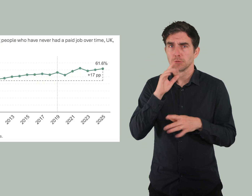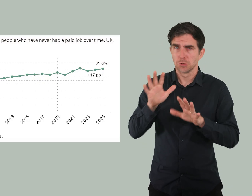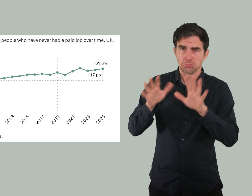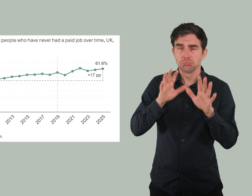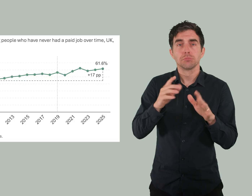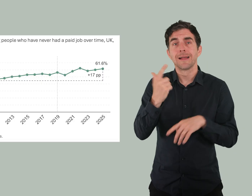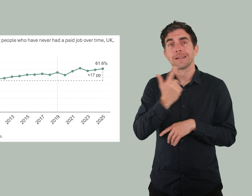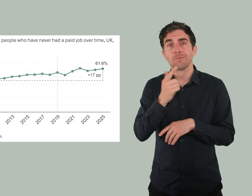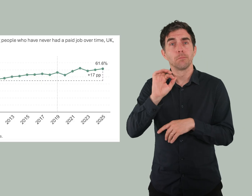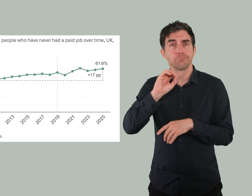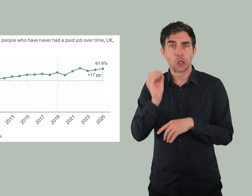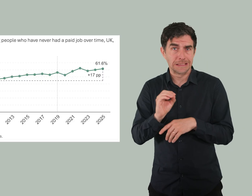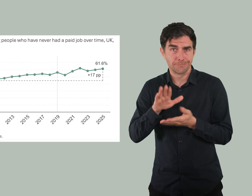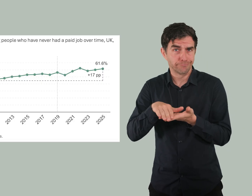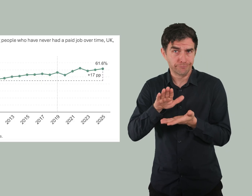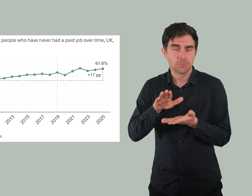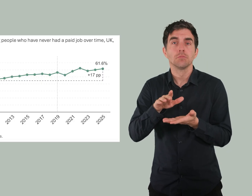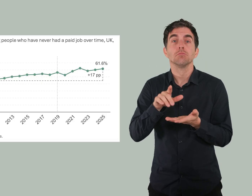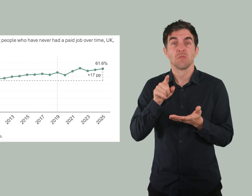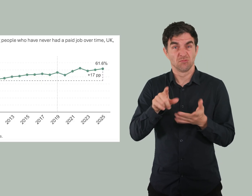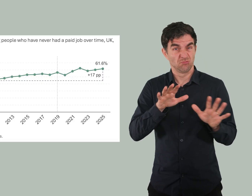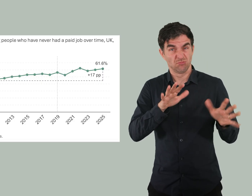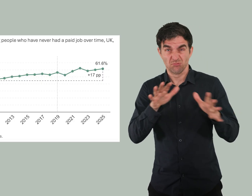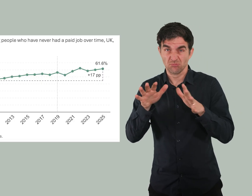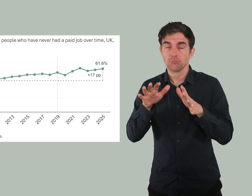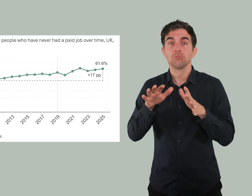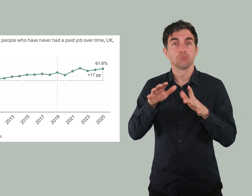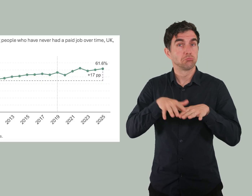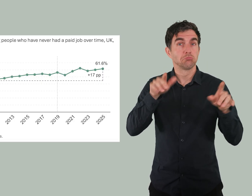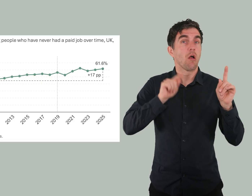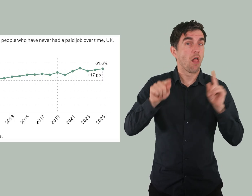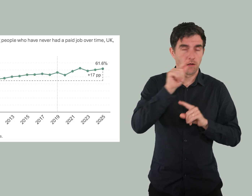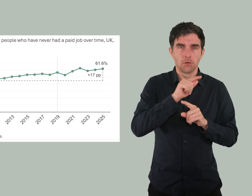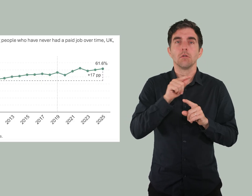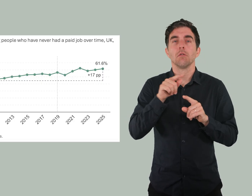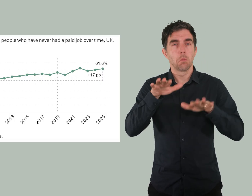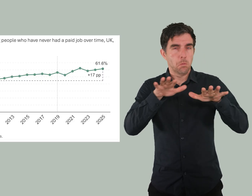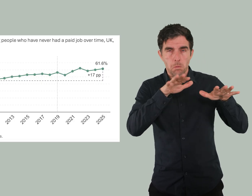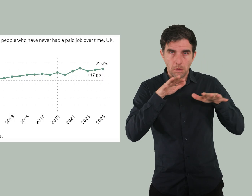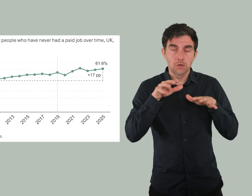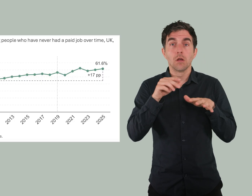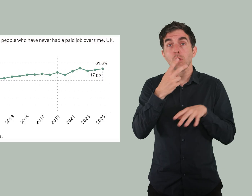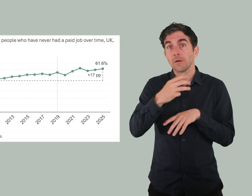an increase of approximately 17 percentage points. The trend is broadly upward throughout, with some fluctuation.